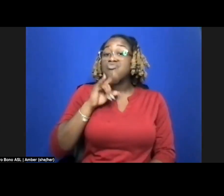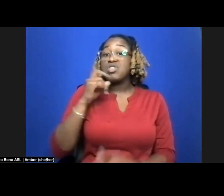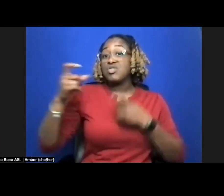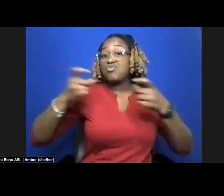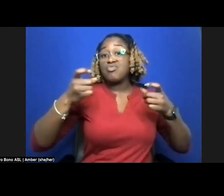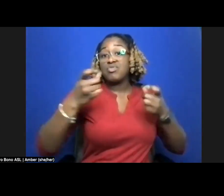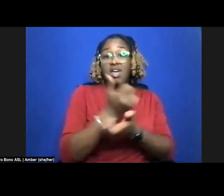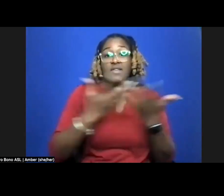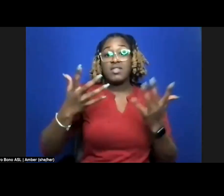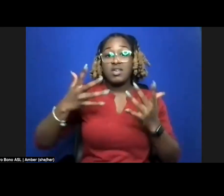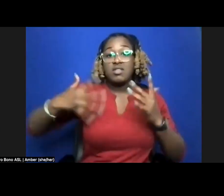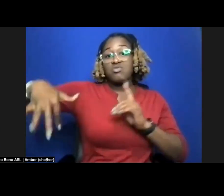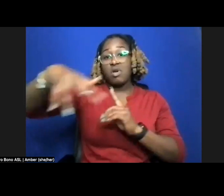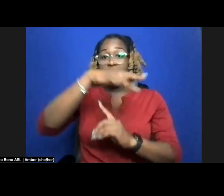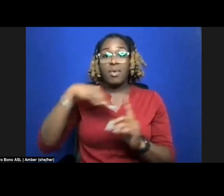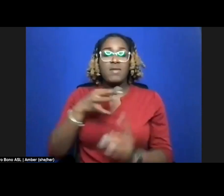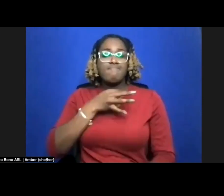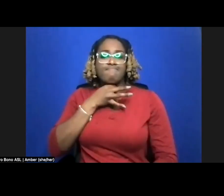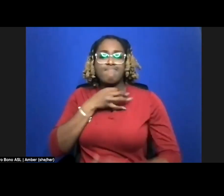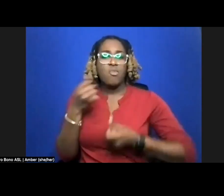i wonder -- what rich bones can broth a new vanguard?